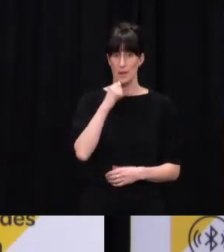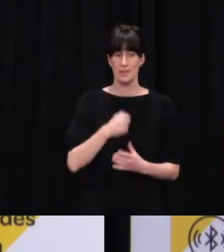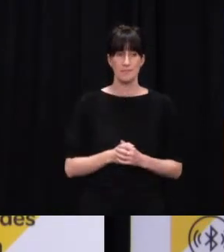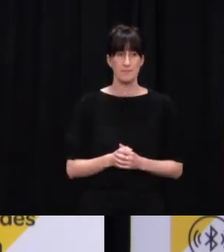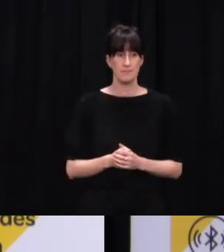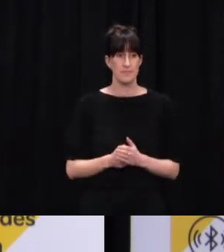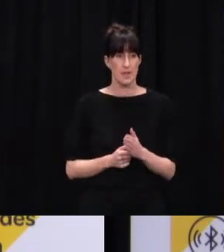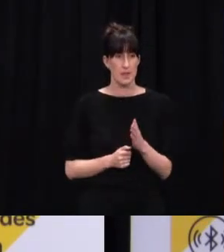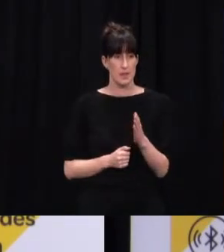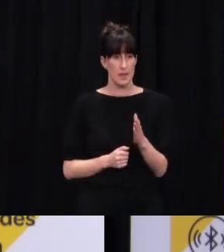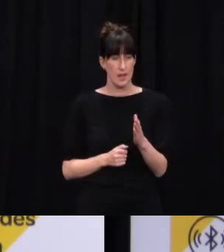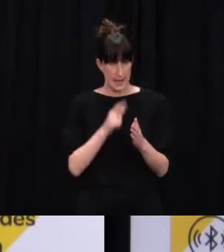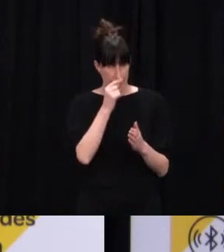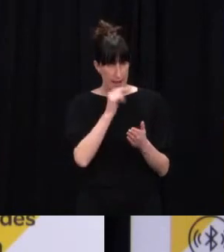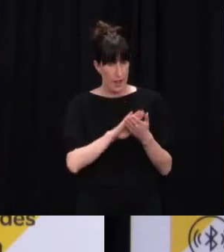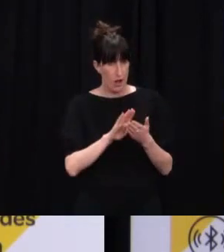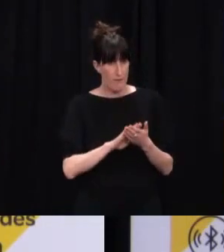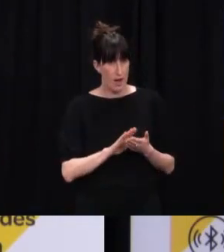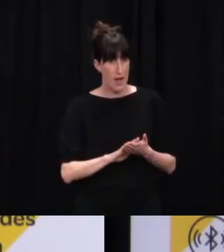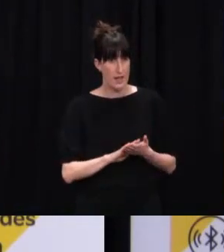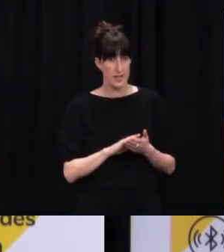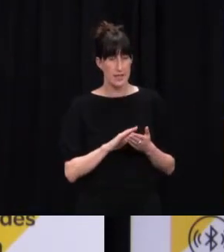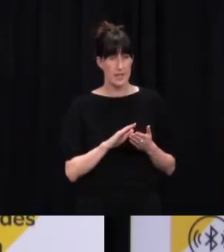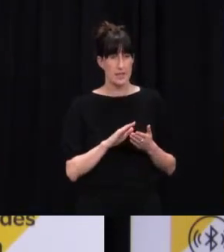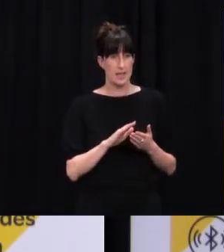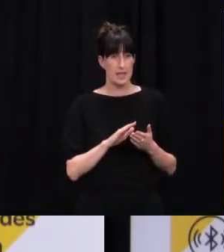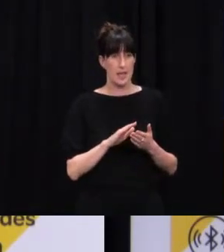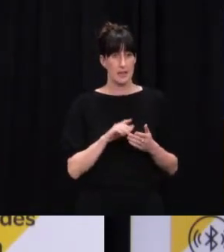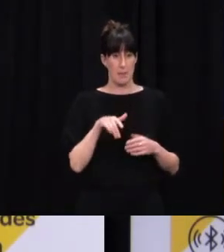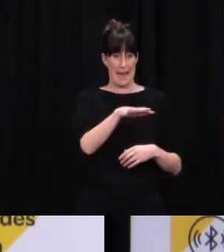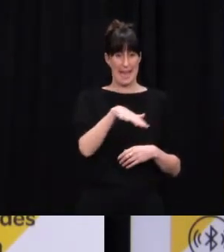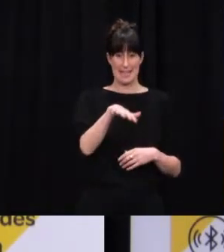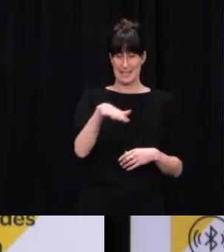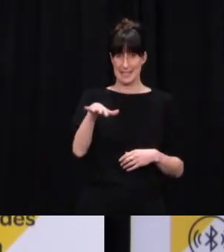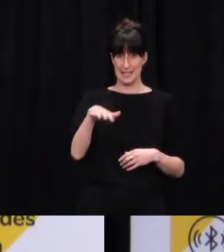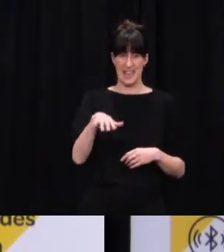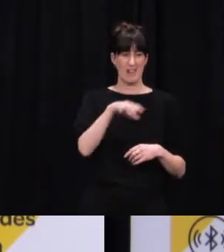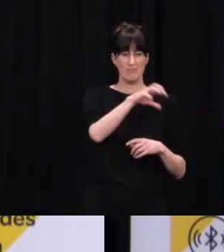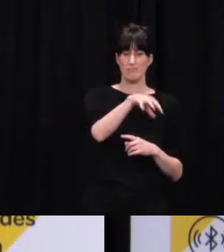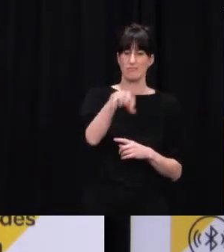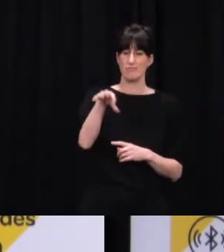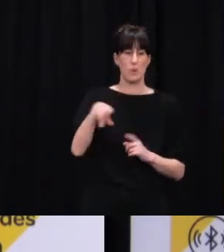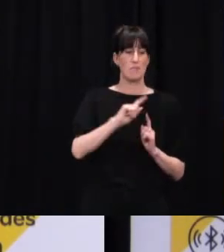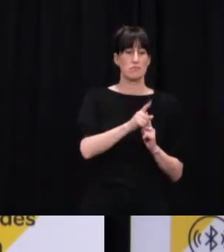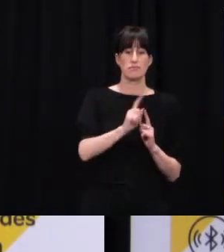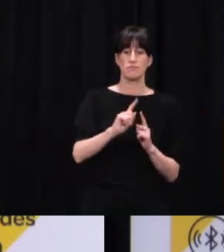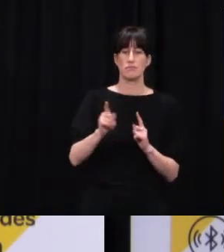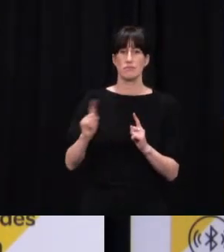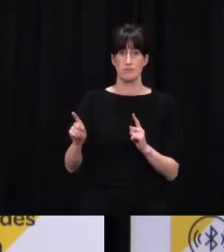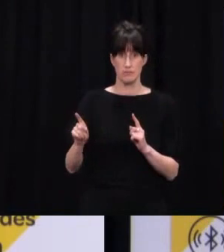the end of today, there will be